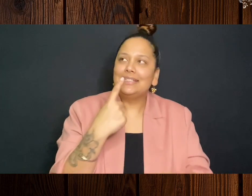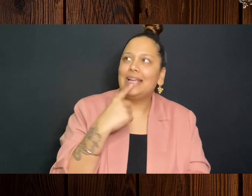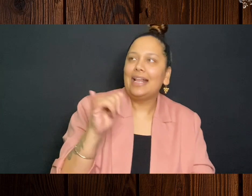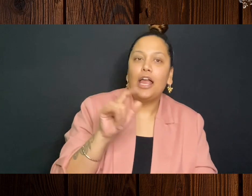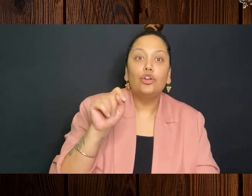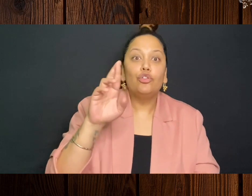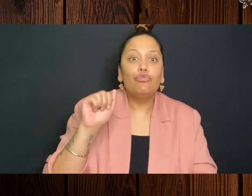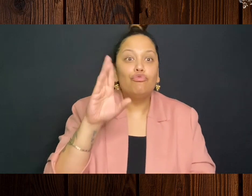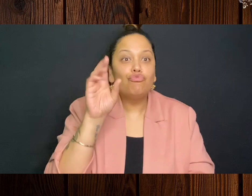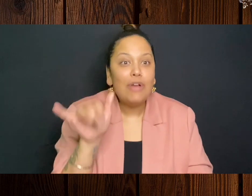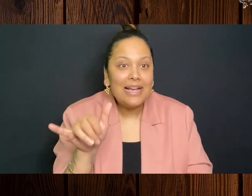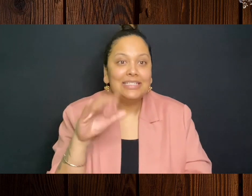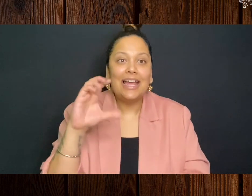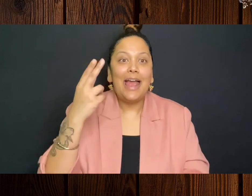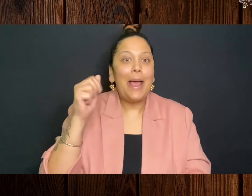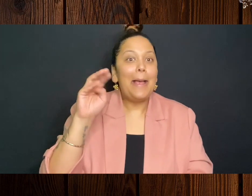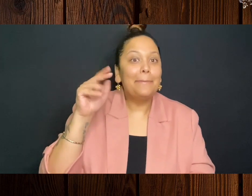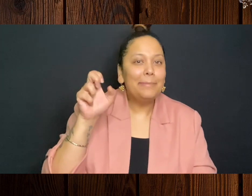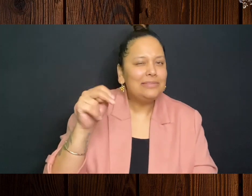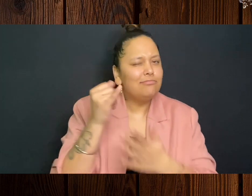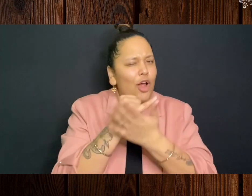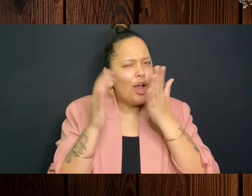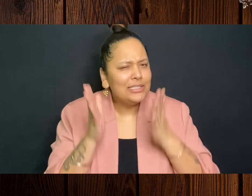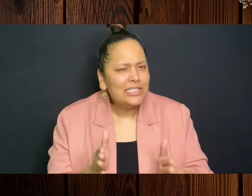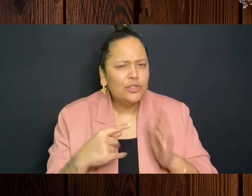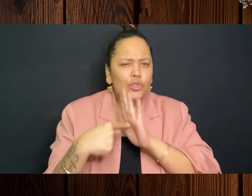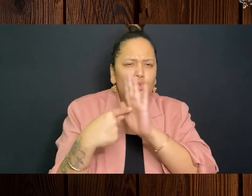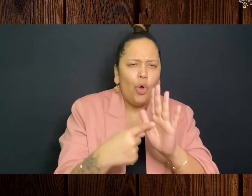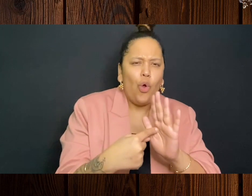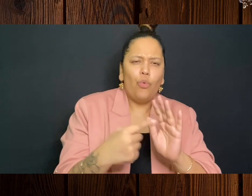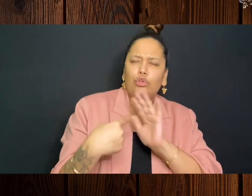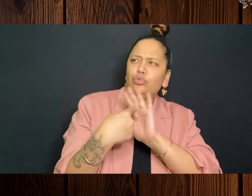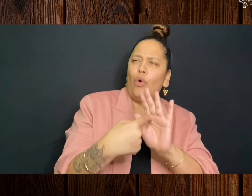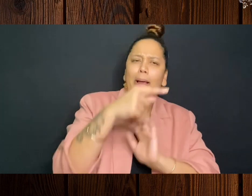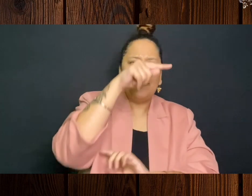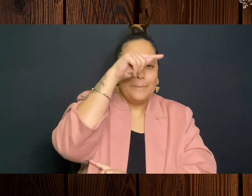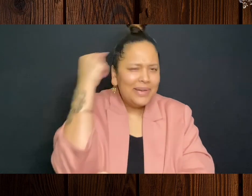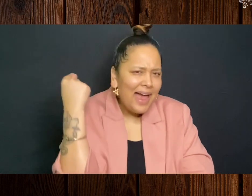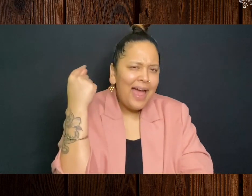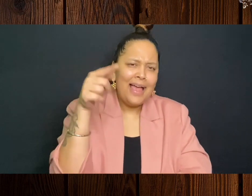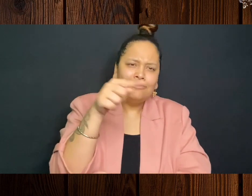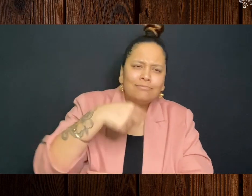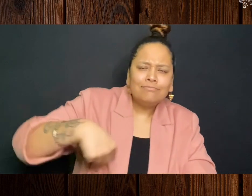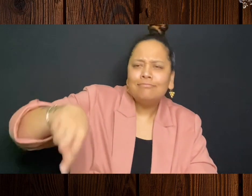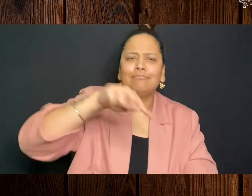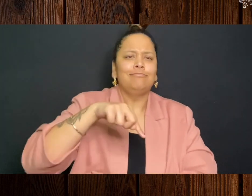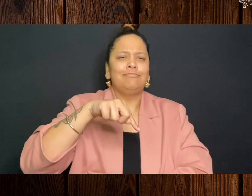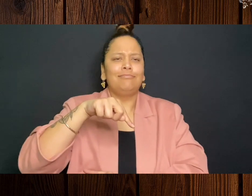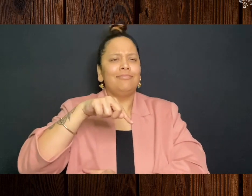Chapman was an artist that really showed you, showed Black